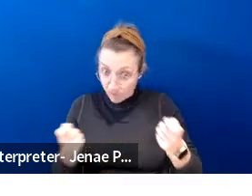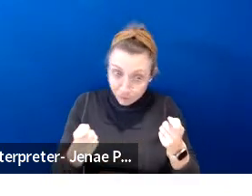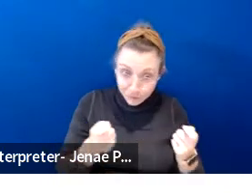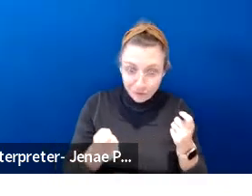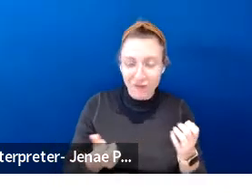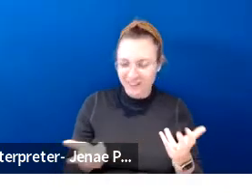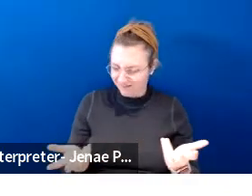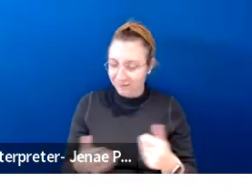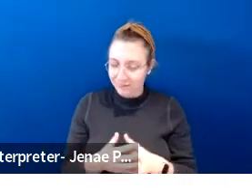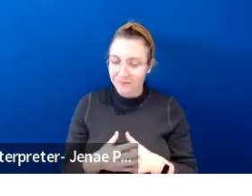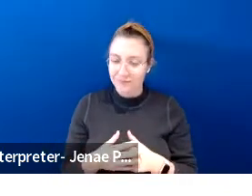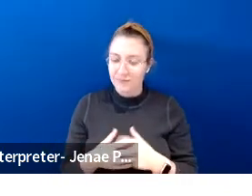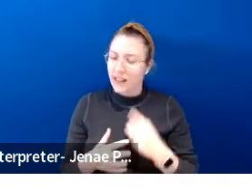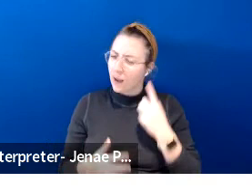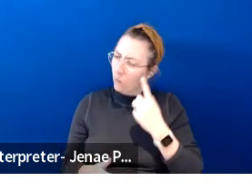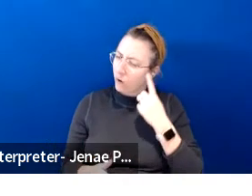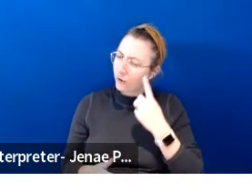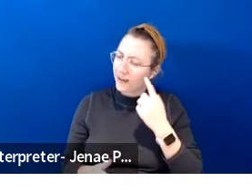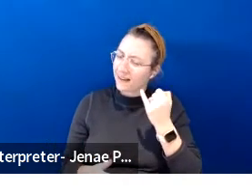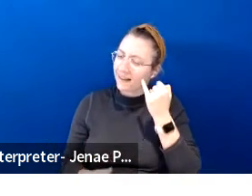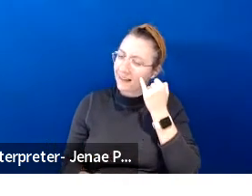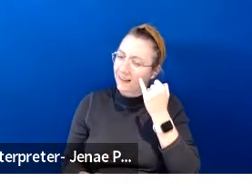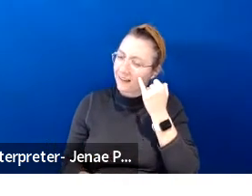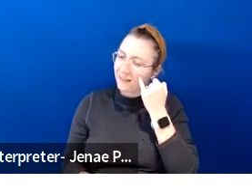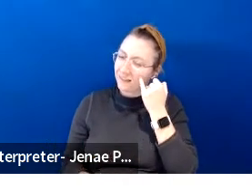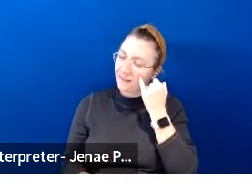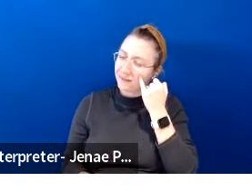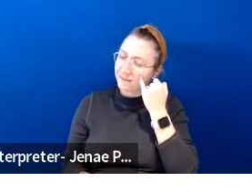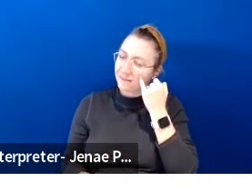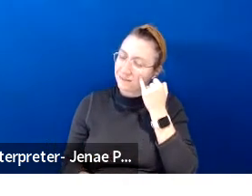And I'm wondering if there's a place in this advocacy